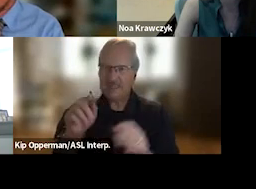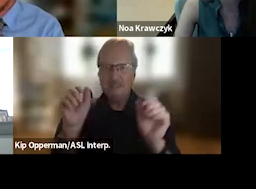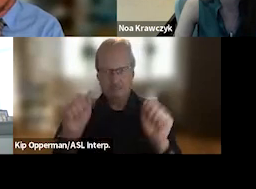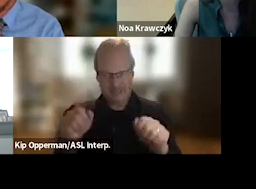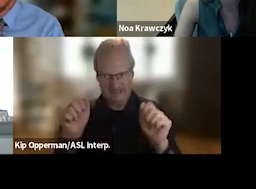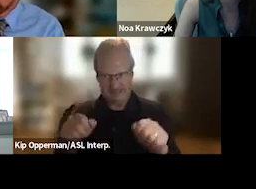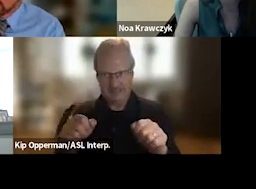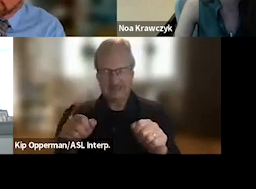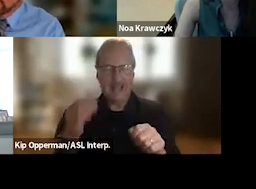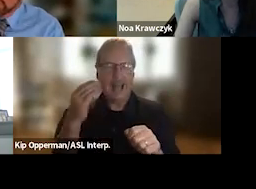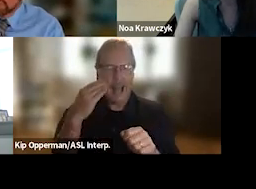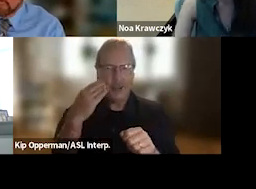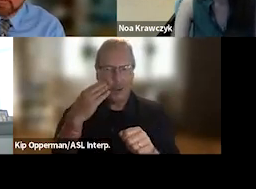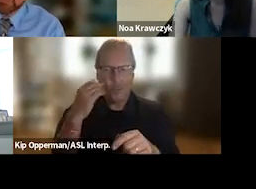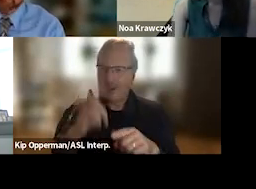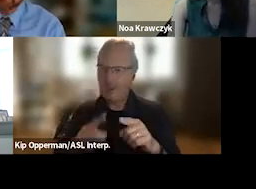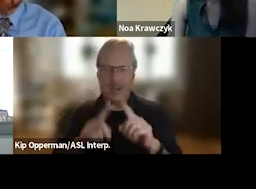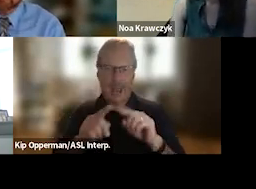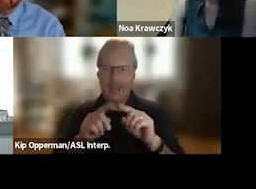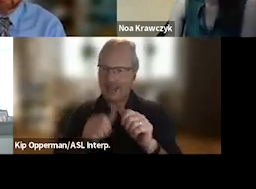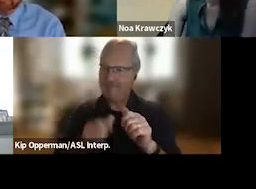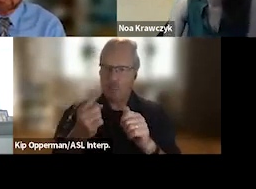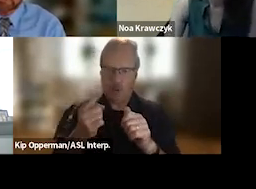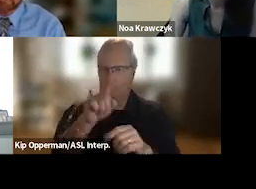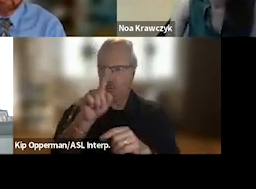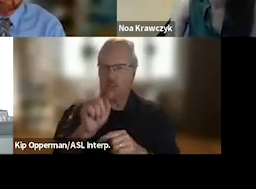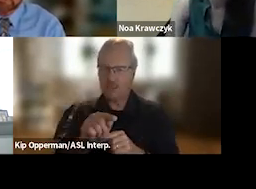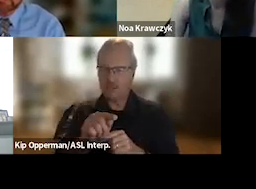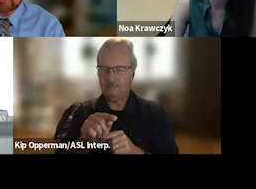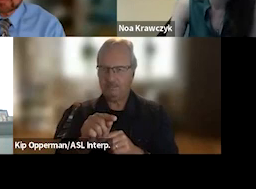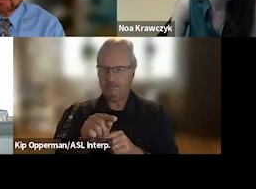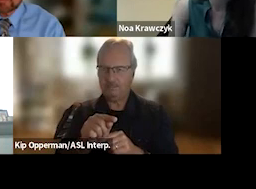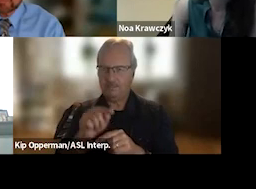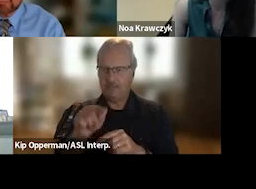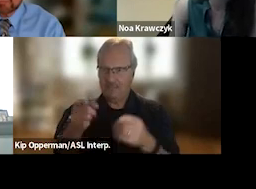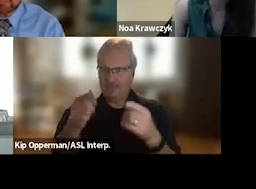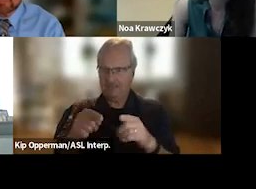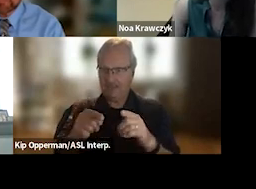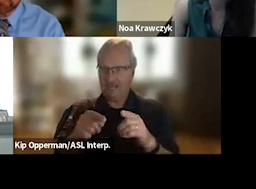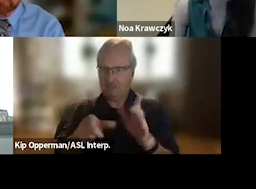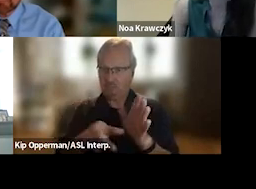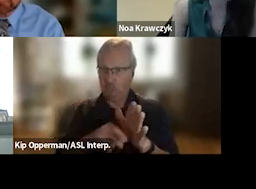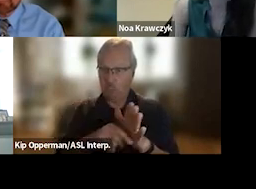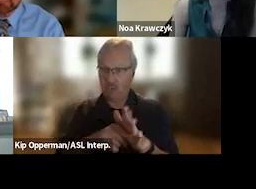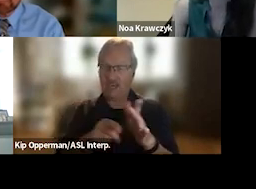I know we couldn't get to everyone's questions. This event is recorded. Everyone who is registered for the event